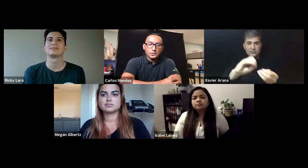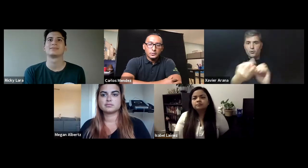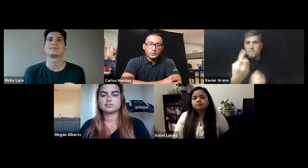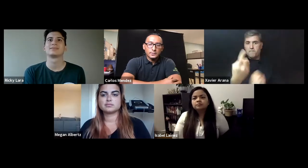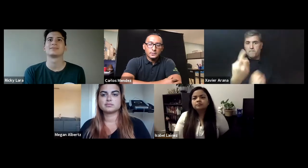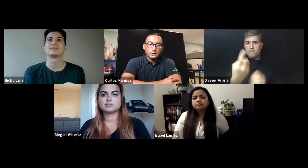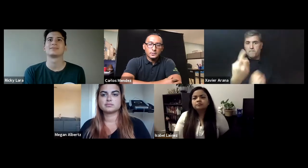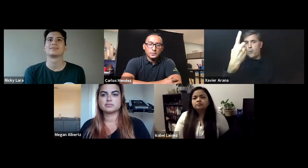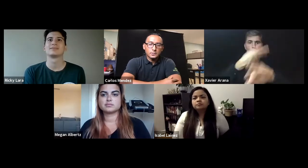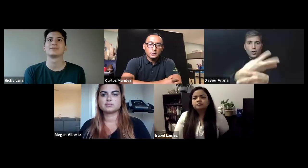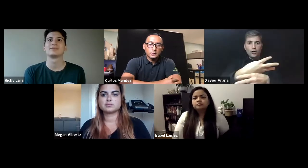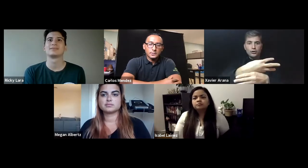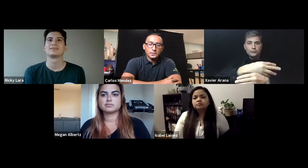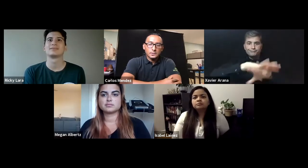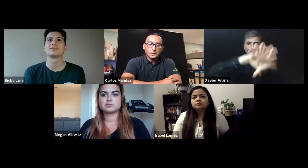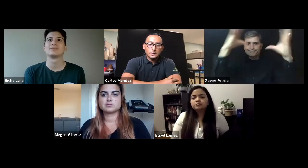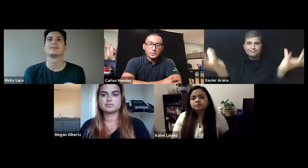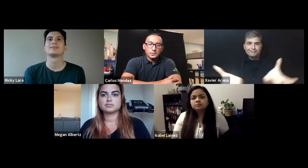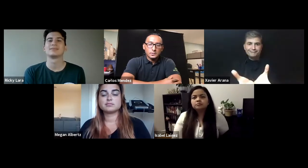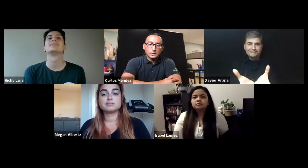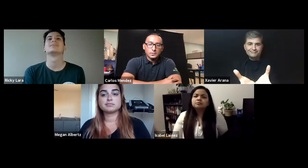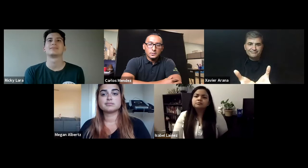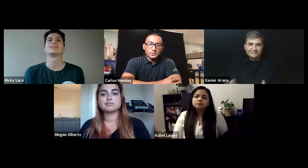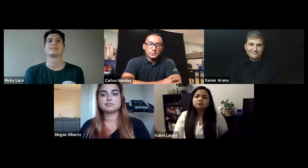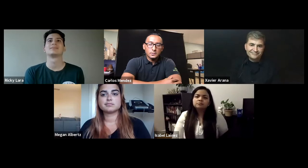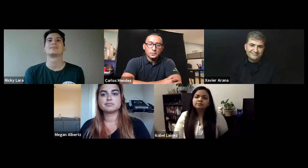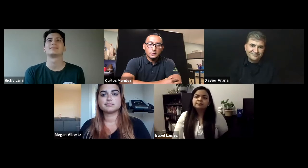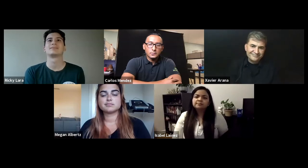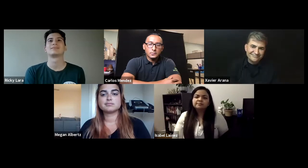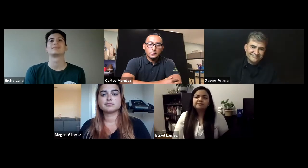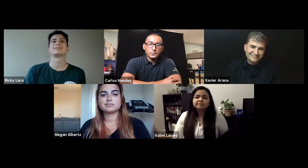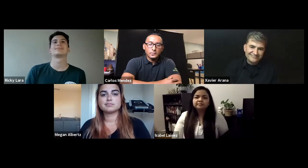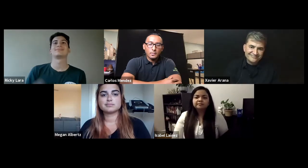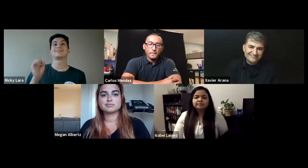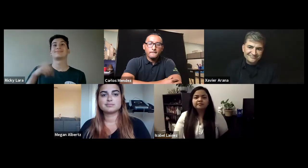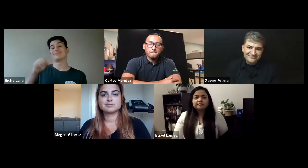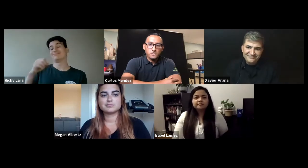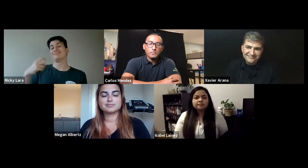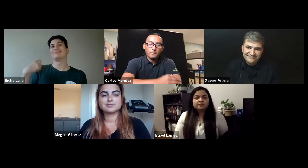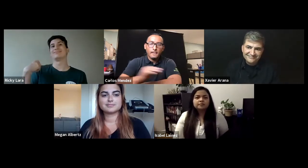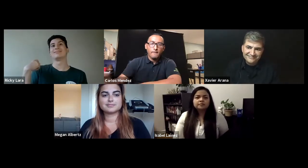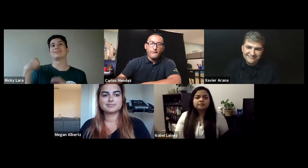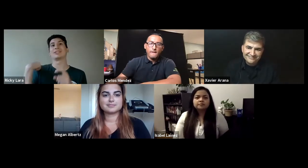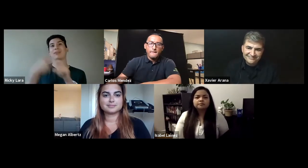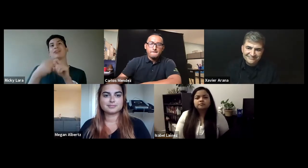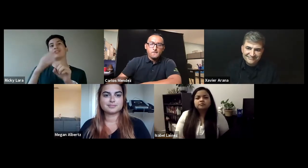The language, Spanish language, is... really one of the most common in the world.